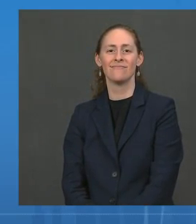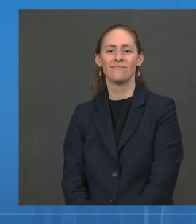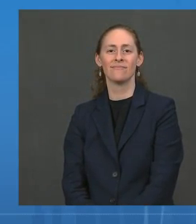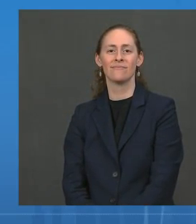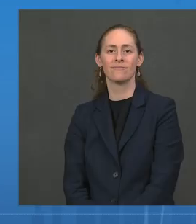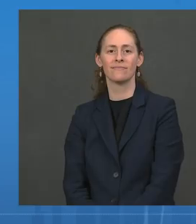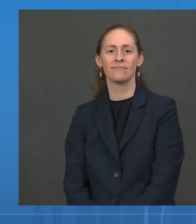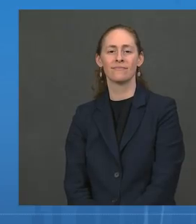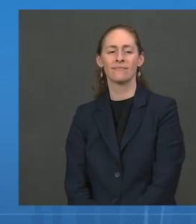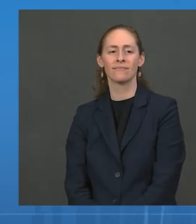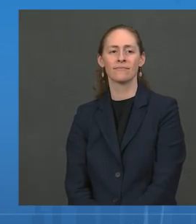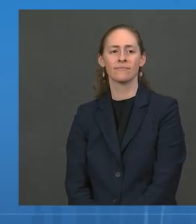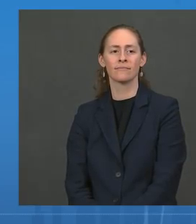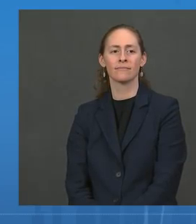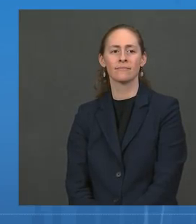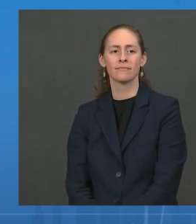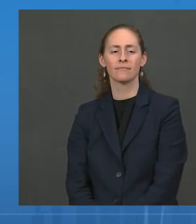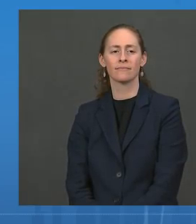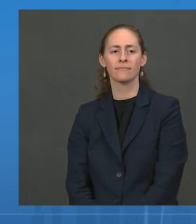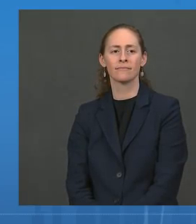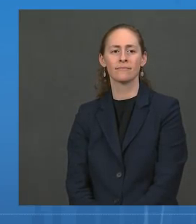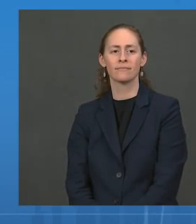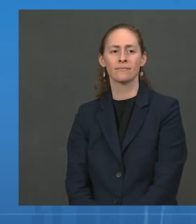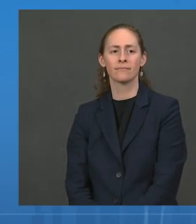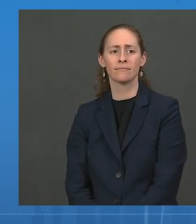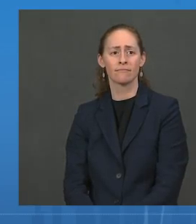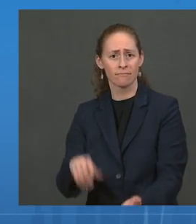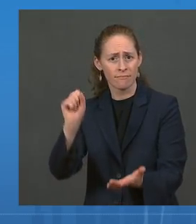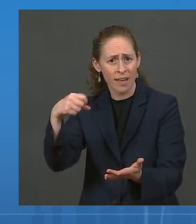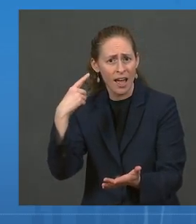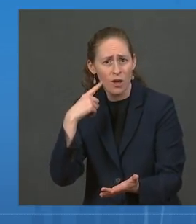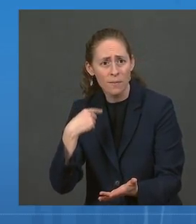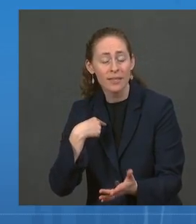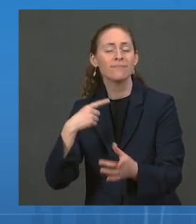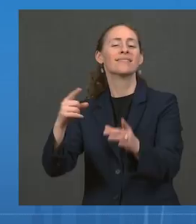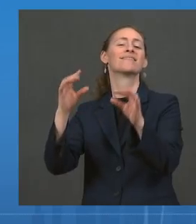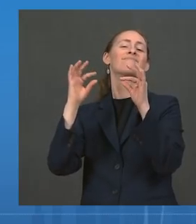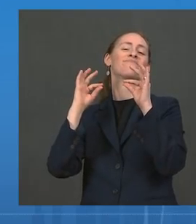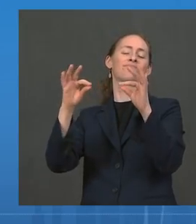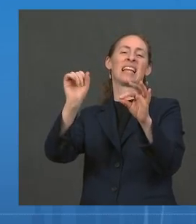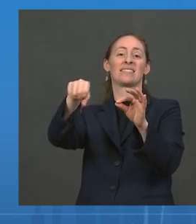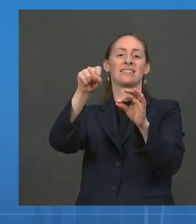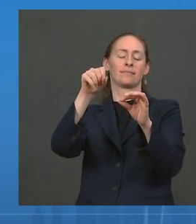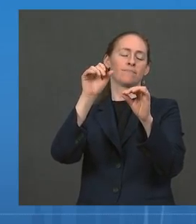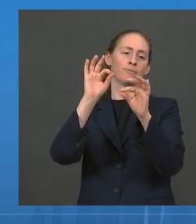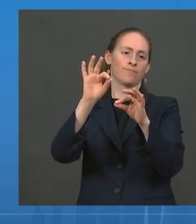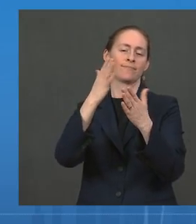Mr. Zients: Alex? The Press: Thank you so much. I just wanted to ask: